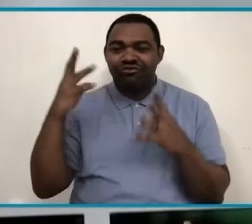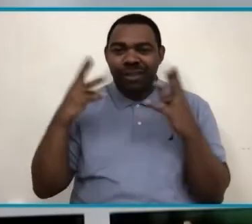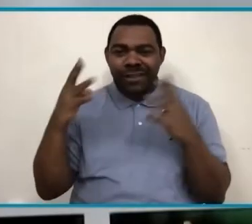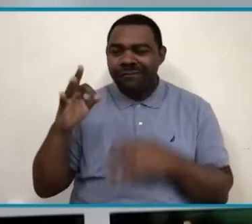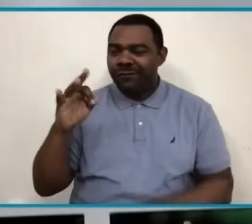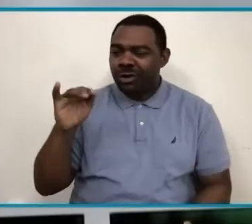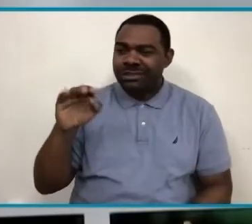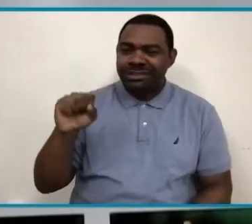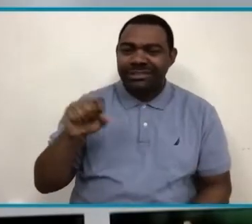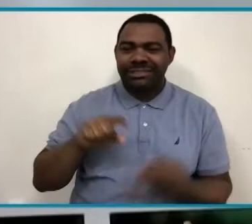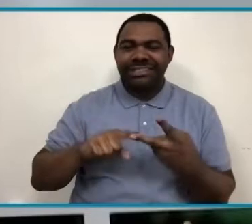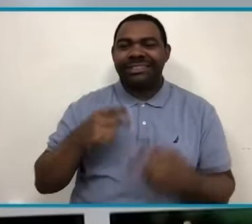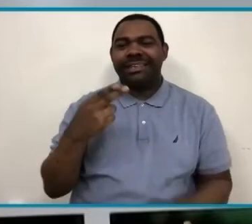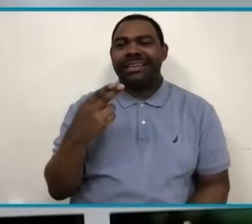for this wonderful opportunity.